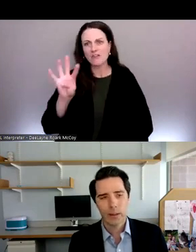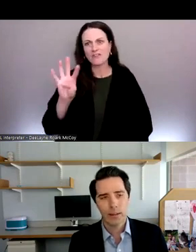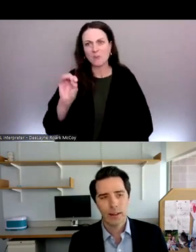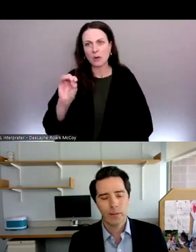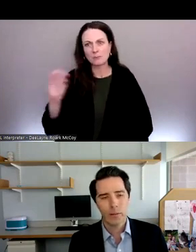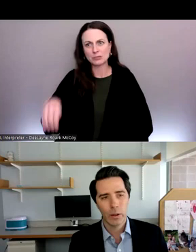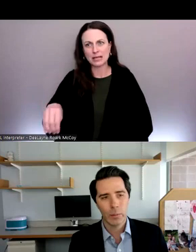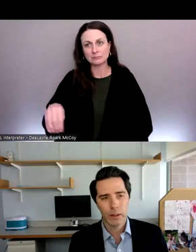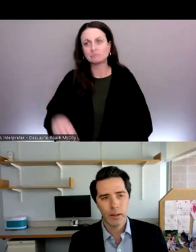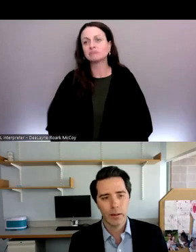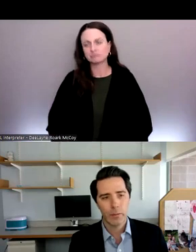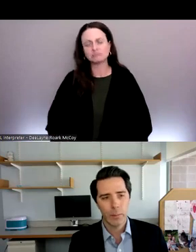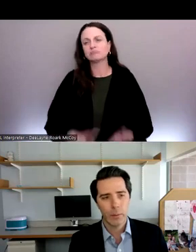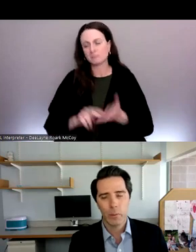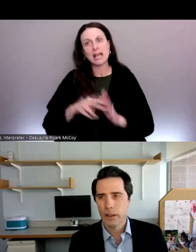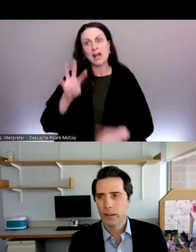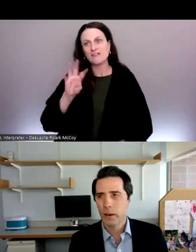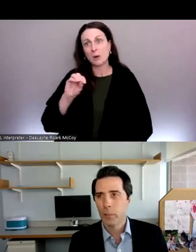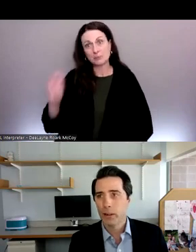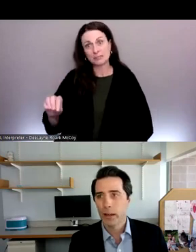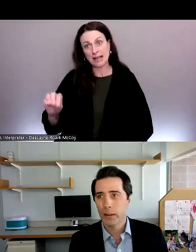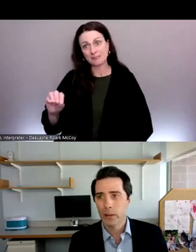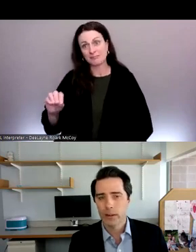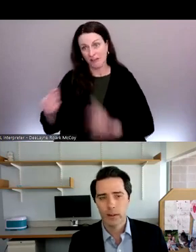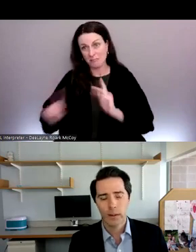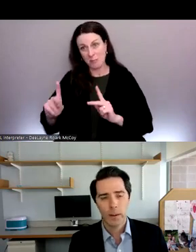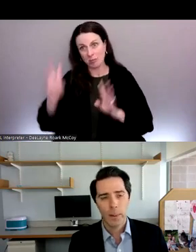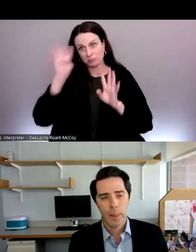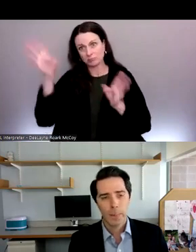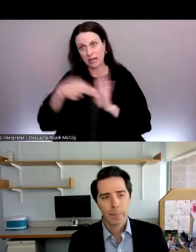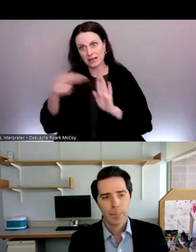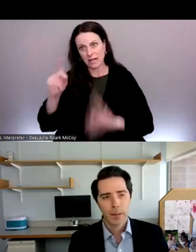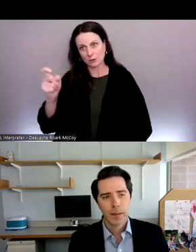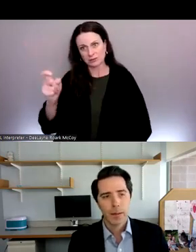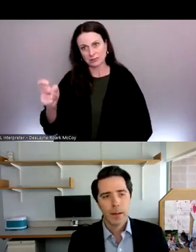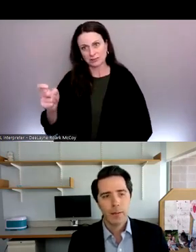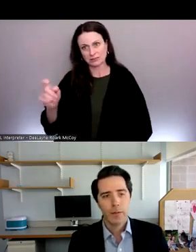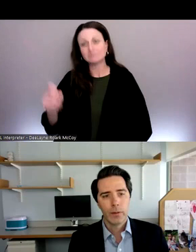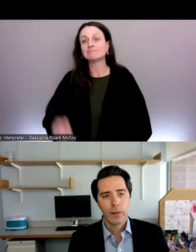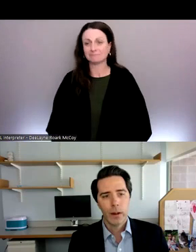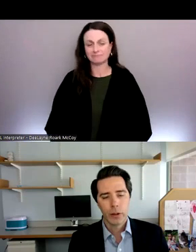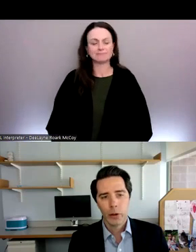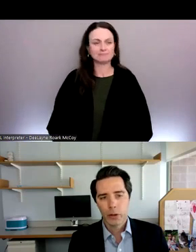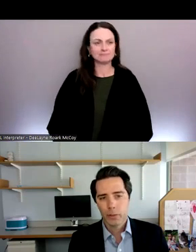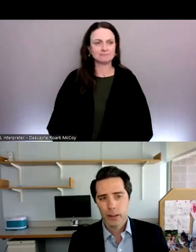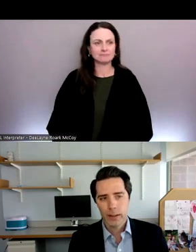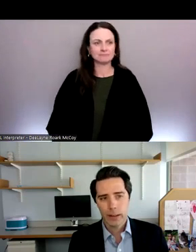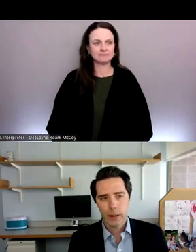means that in 40 percent of people we come up with a diagnosis